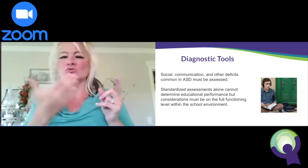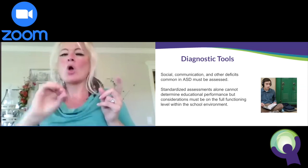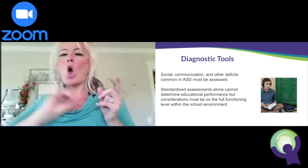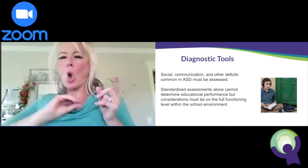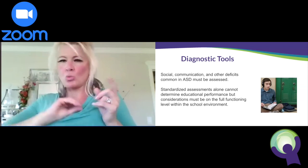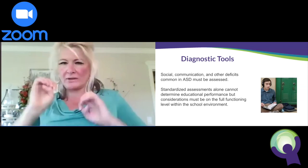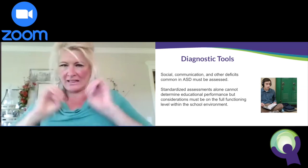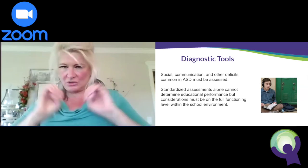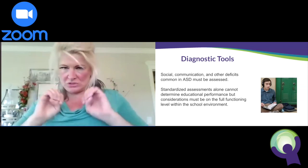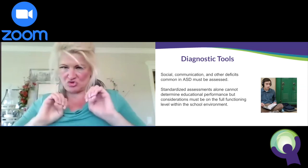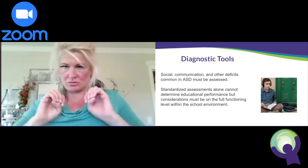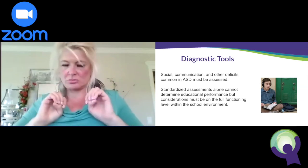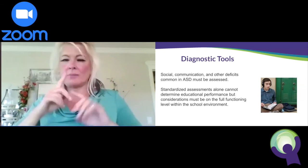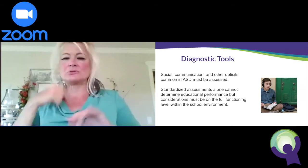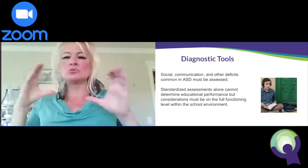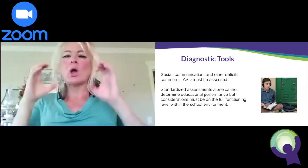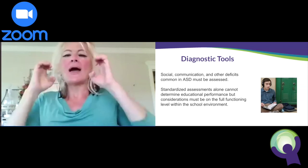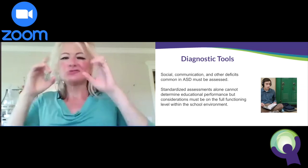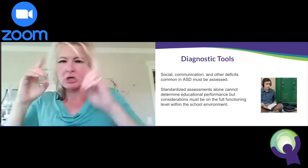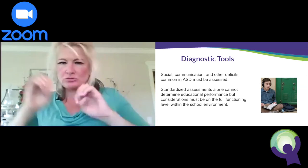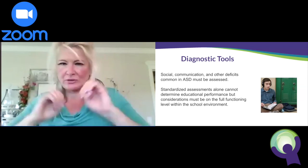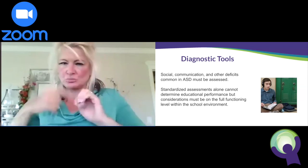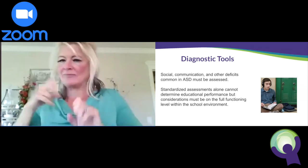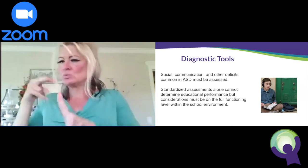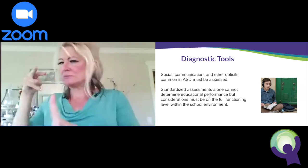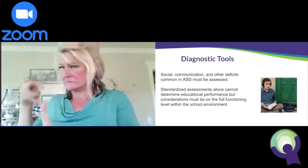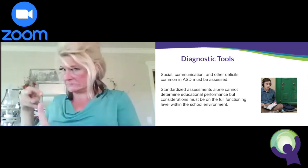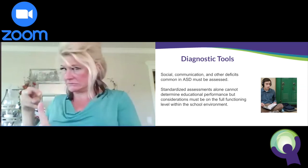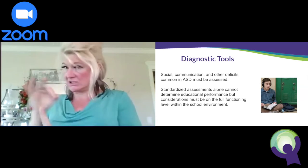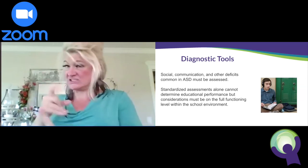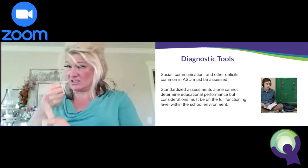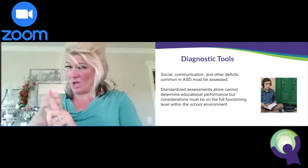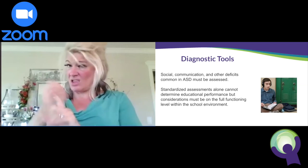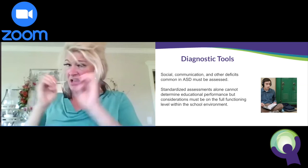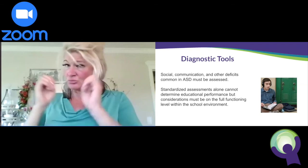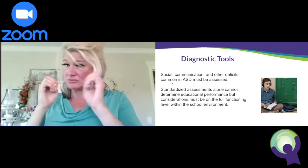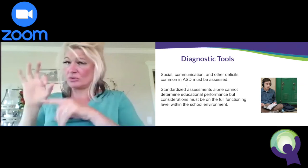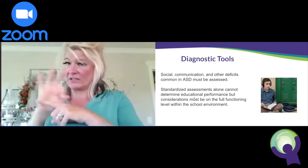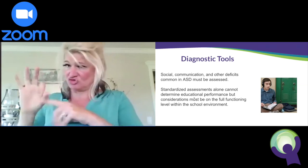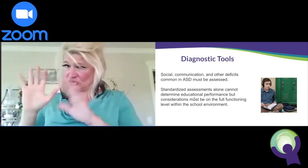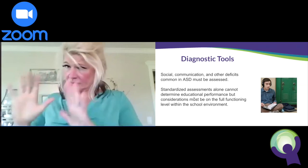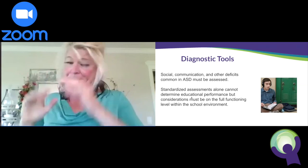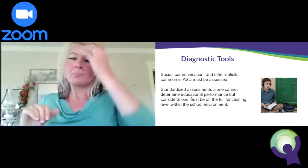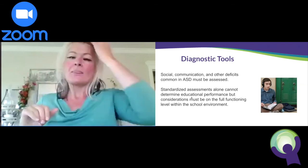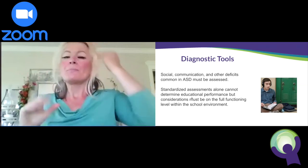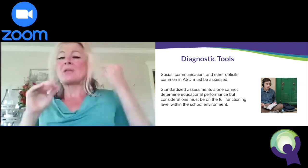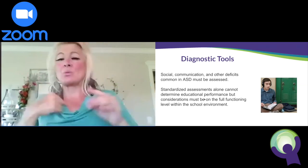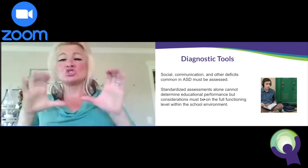we don't do that, we do our own evaluations as psychologists. We do educational evaluations, they're